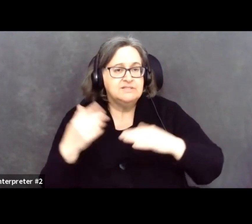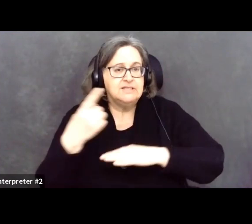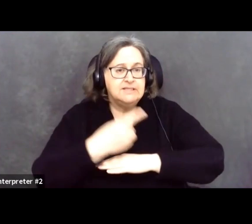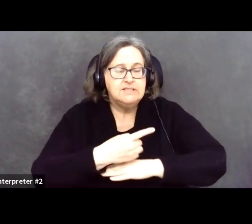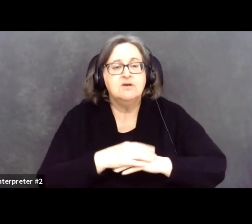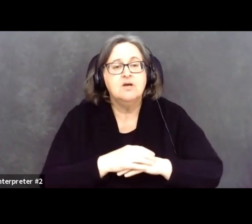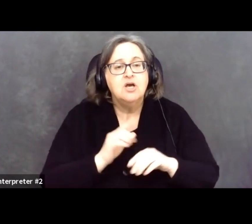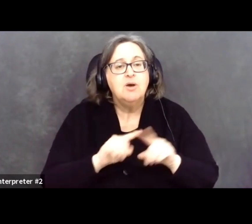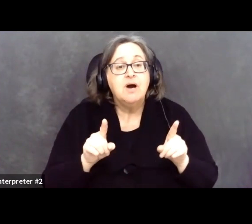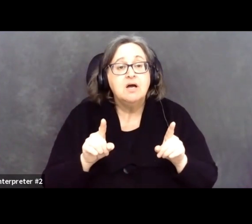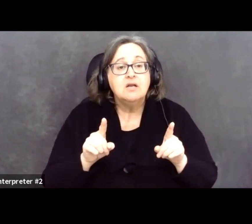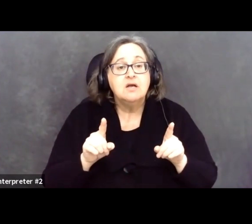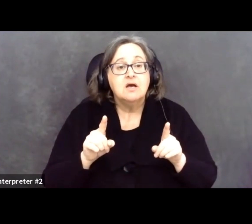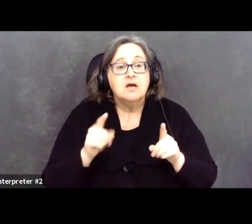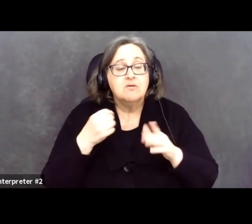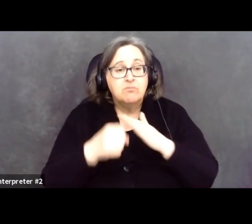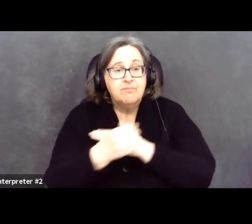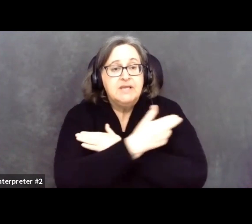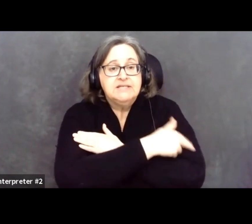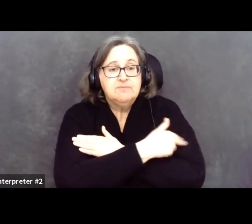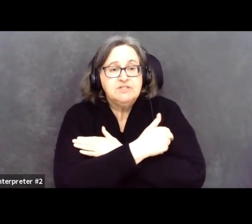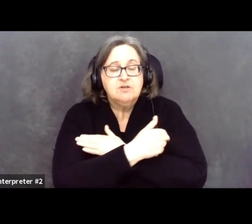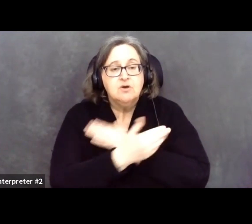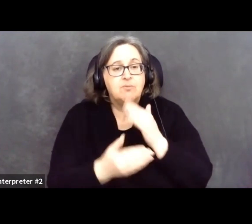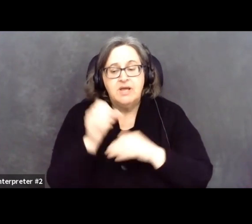but they are hospitalized. Even a concussion that's considered